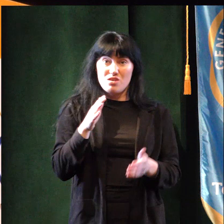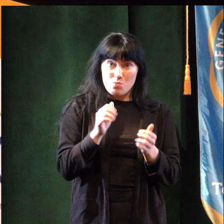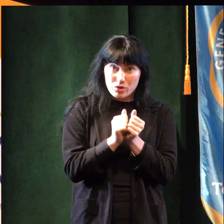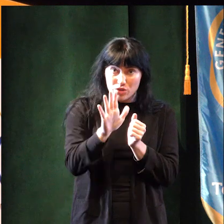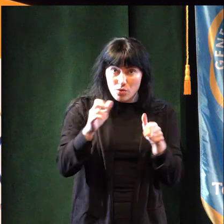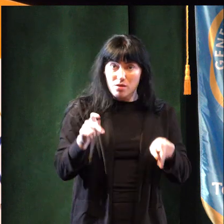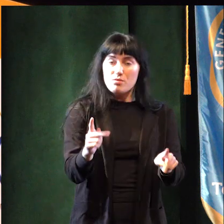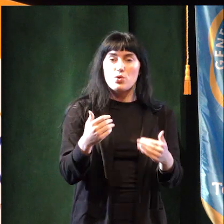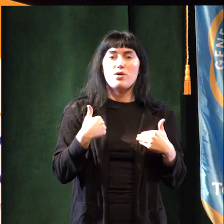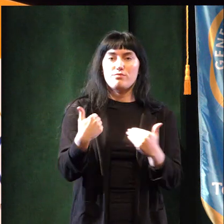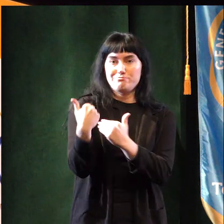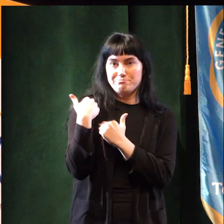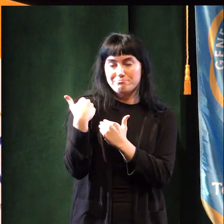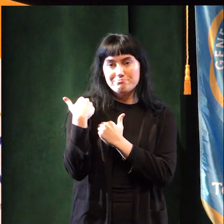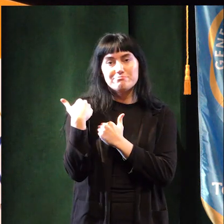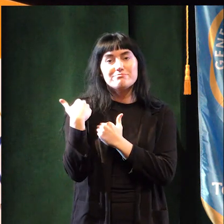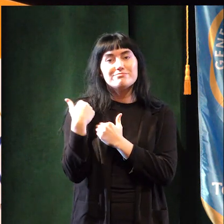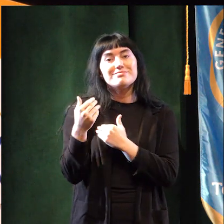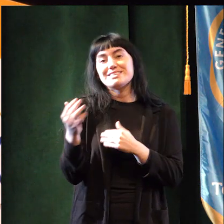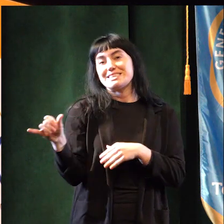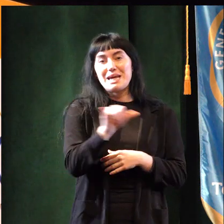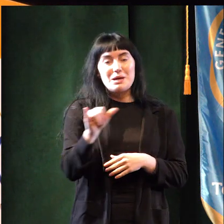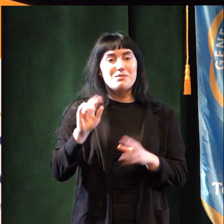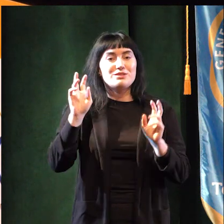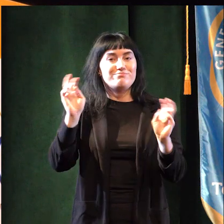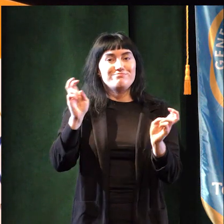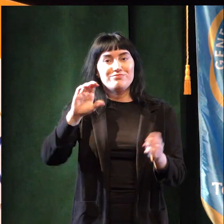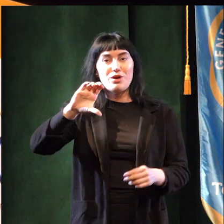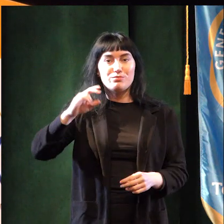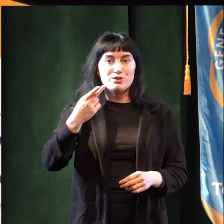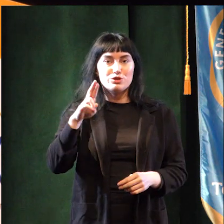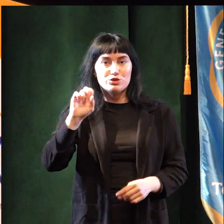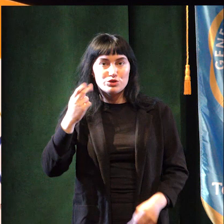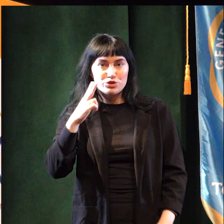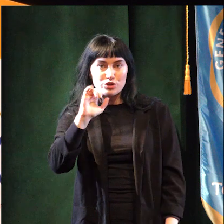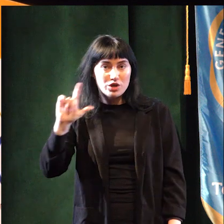opportunity comes responsibilities as Winston Churchill said you've earned the